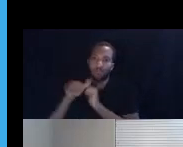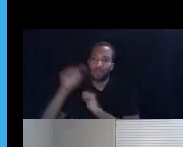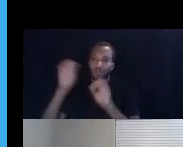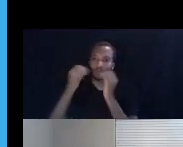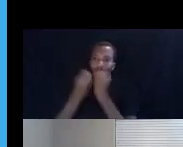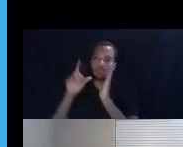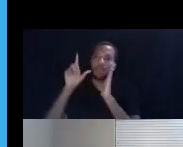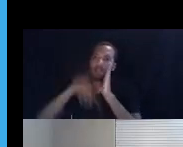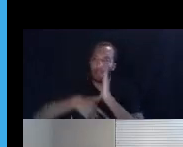And I will stop there.